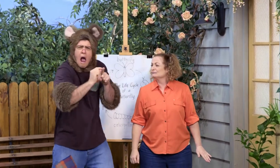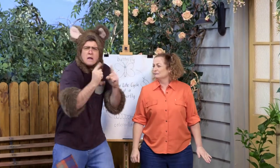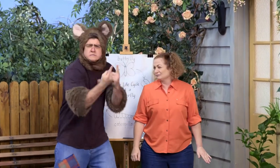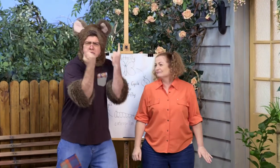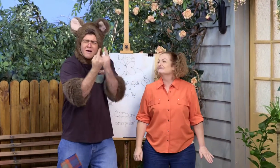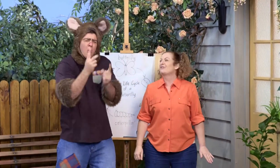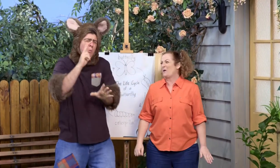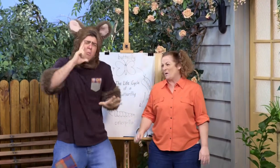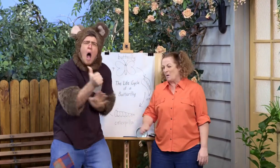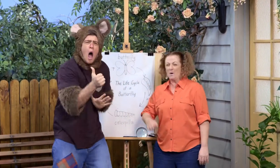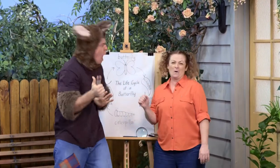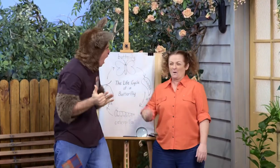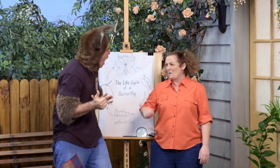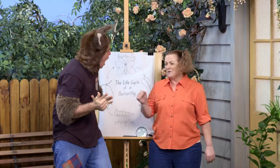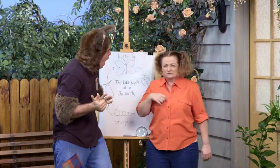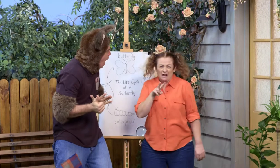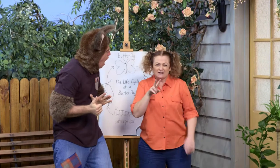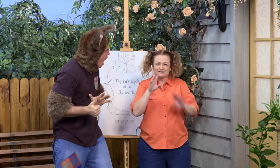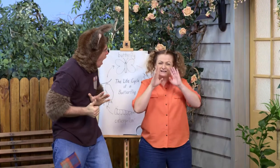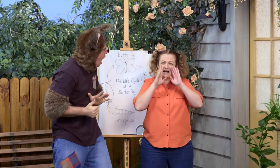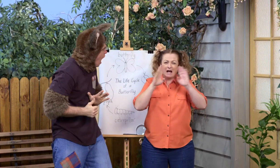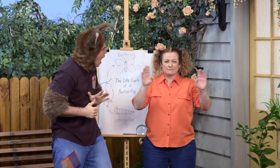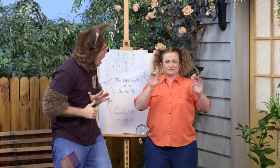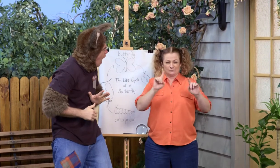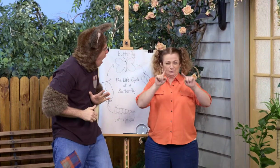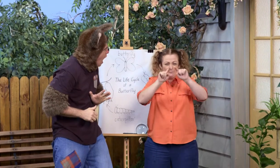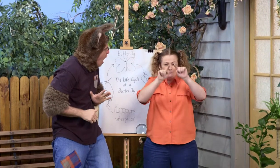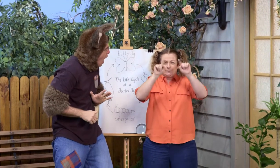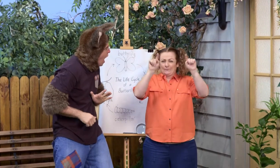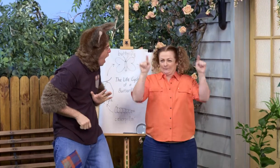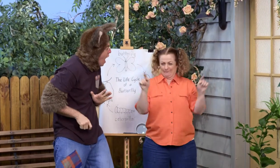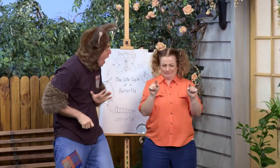and all the different colours and patterns. It was so good! Oh, yes, it's amazing.